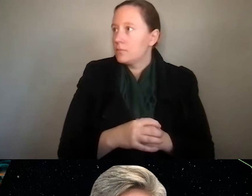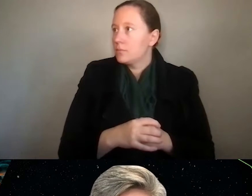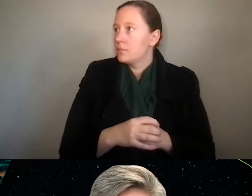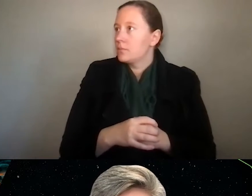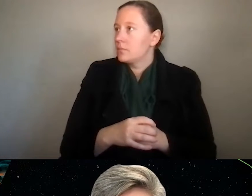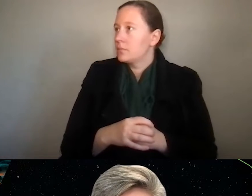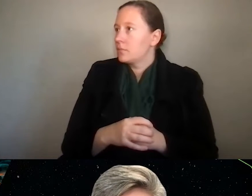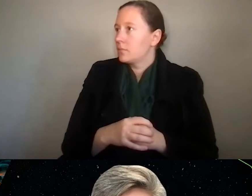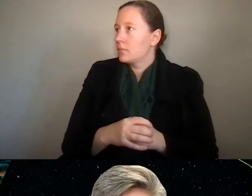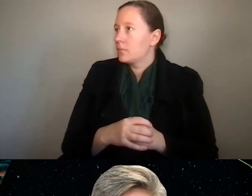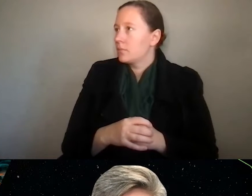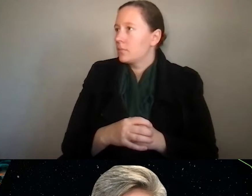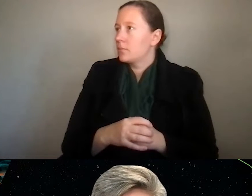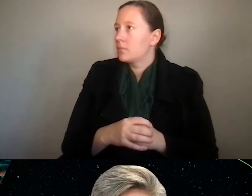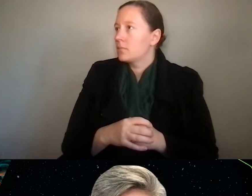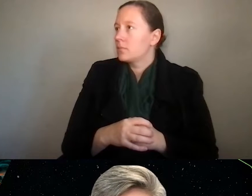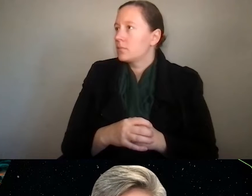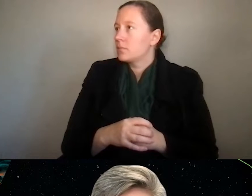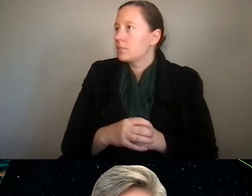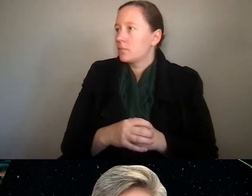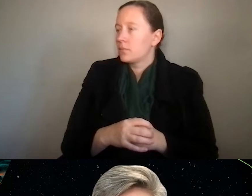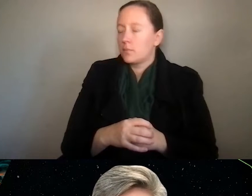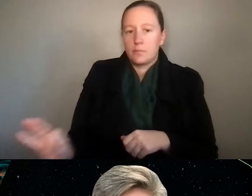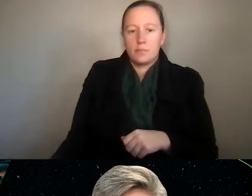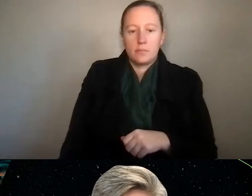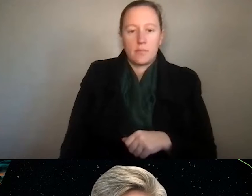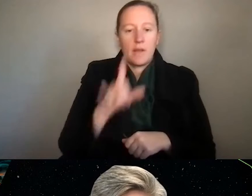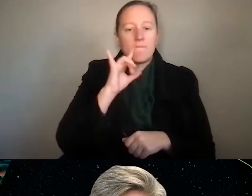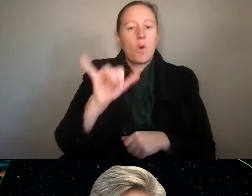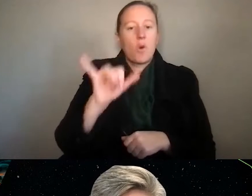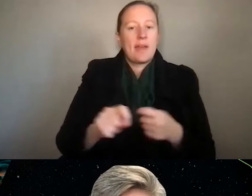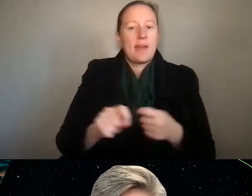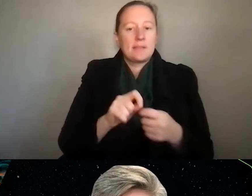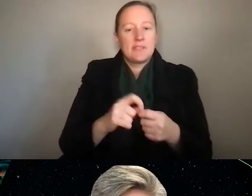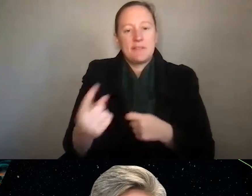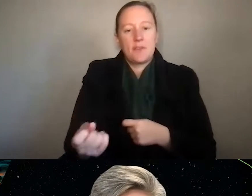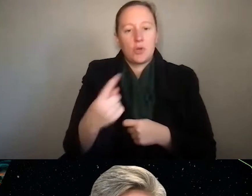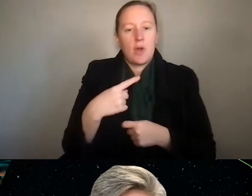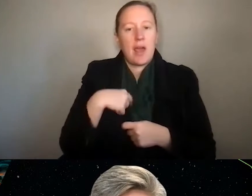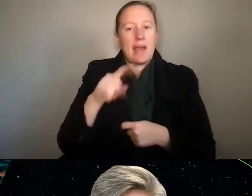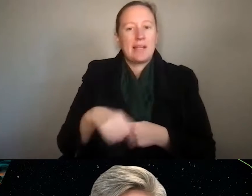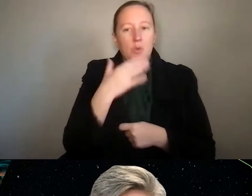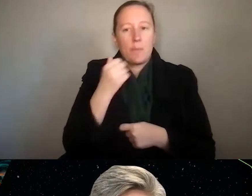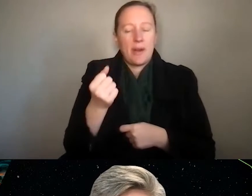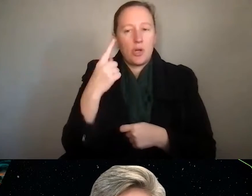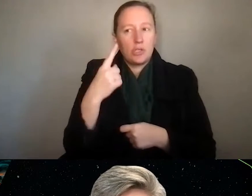Leroy Jones II: For this particular question, Beth, I would need to better understand what do they mean by